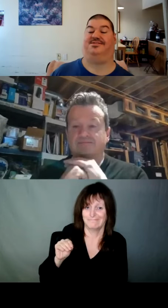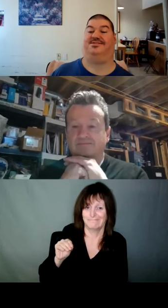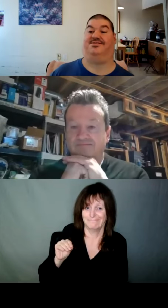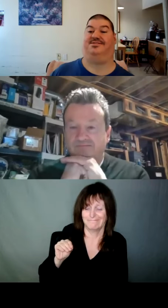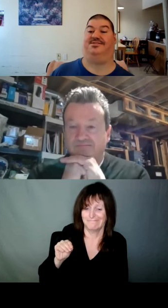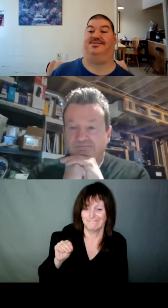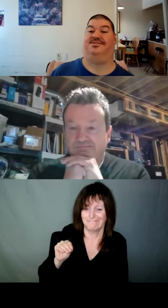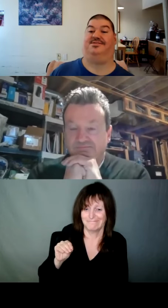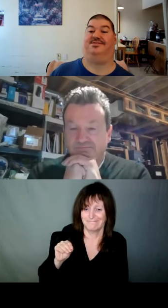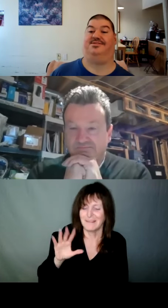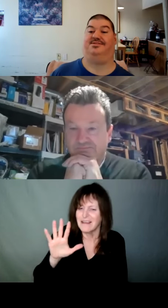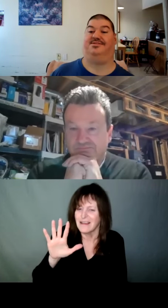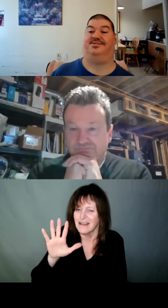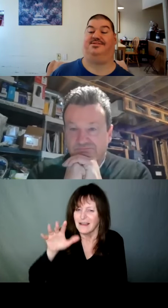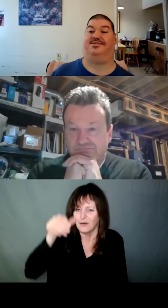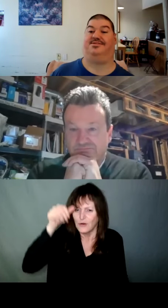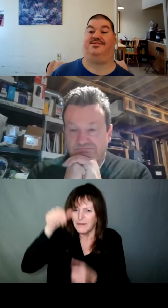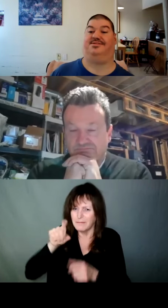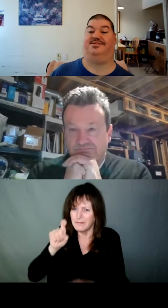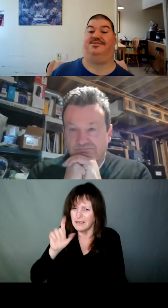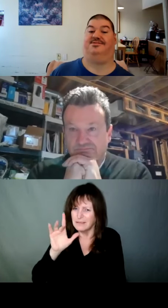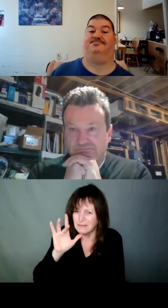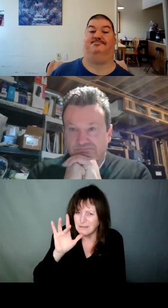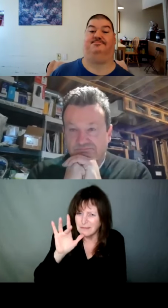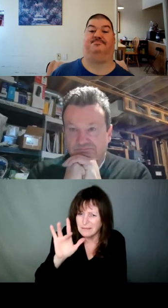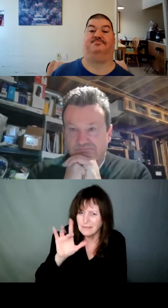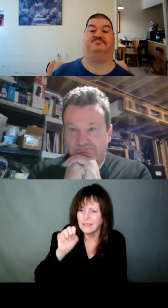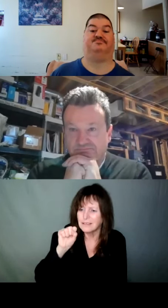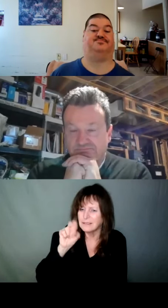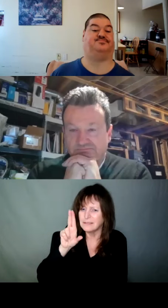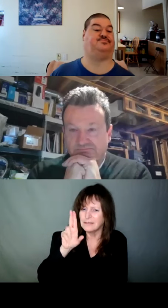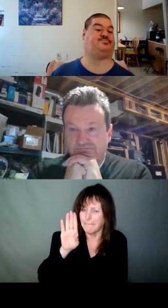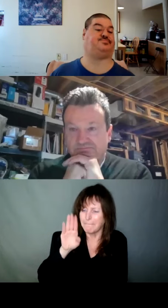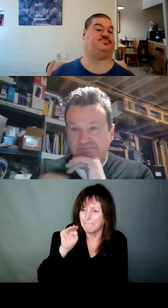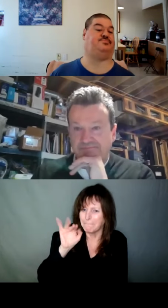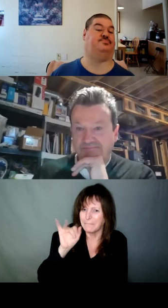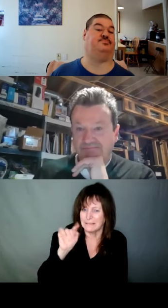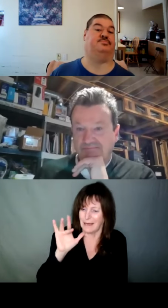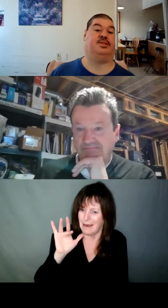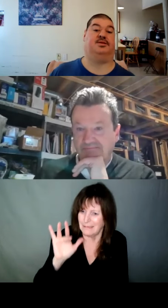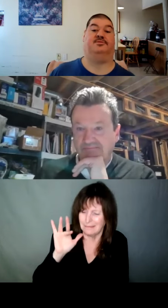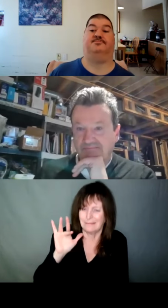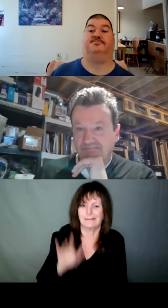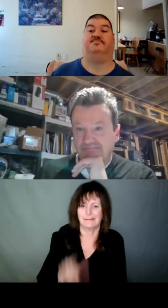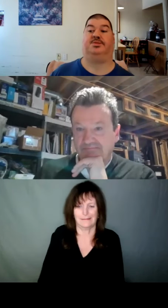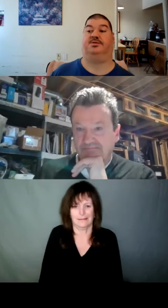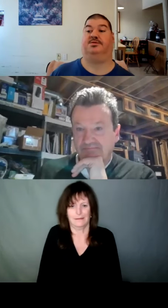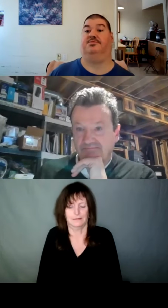I will give it five, four, three, two, one.